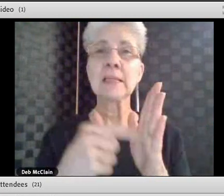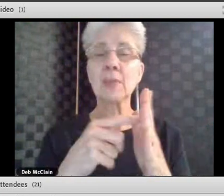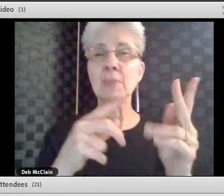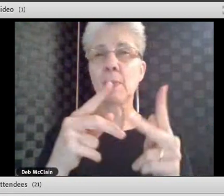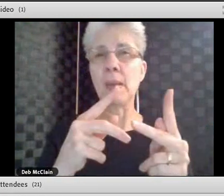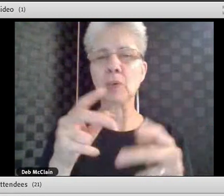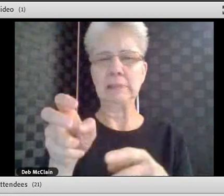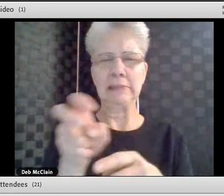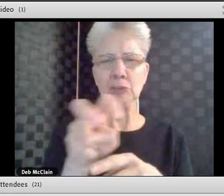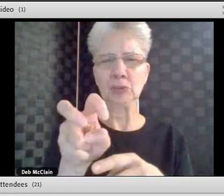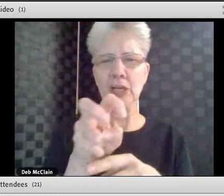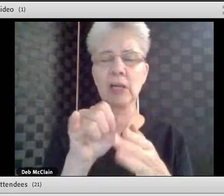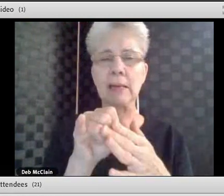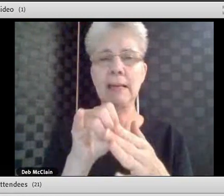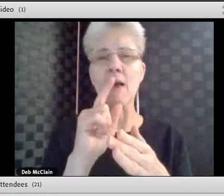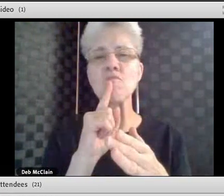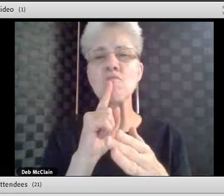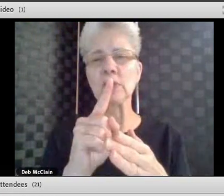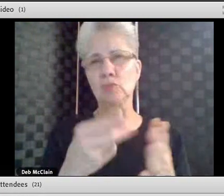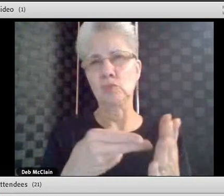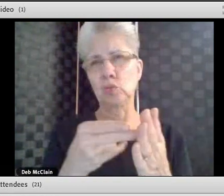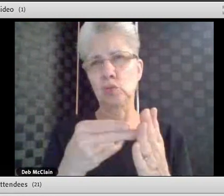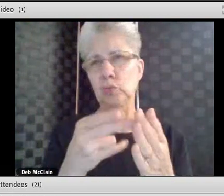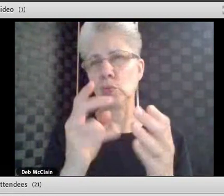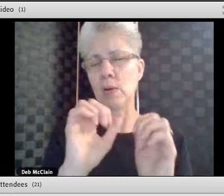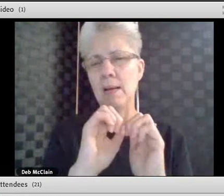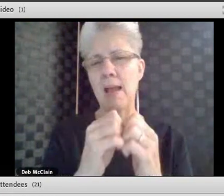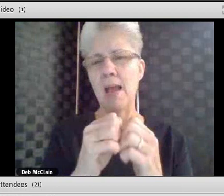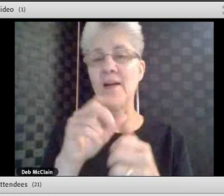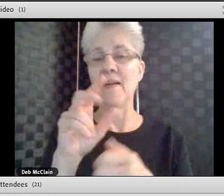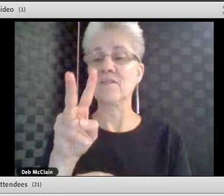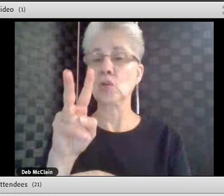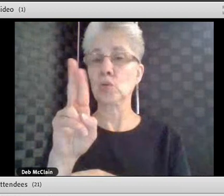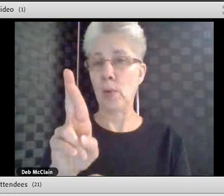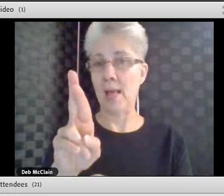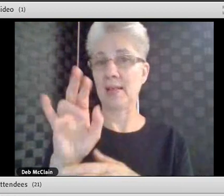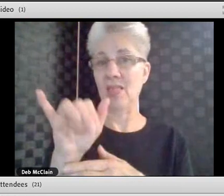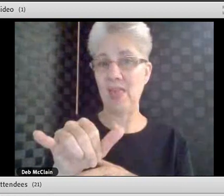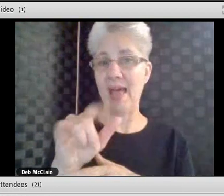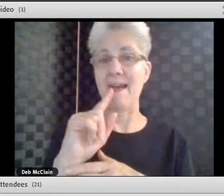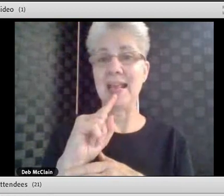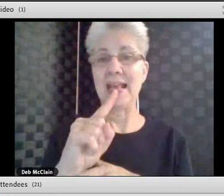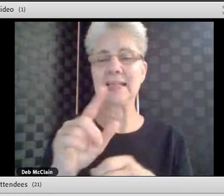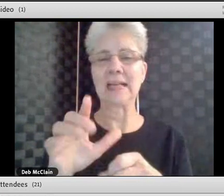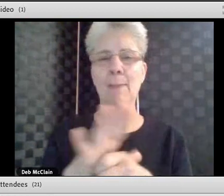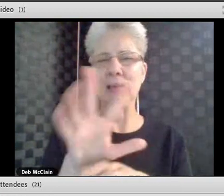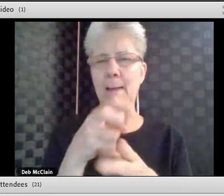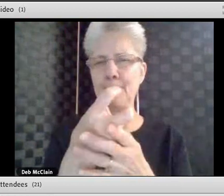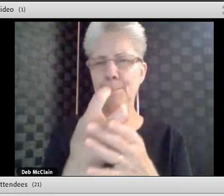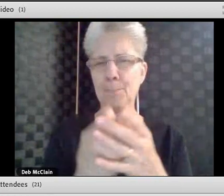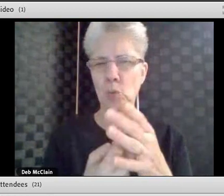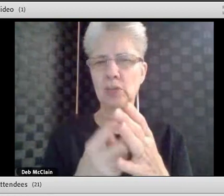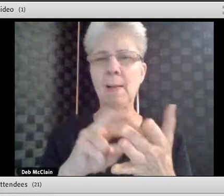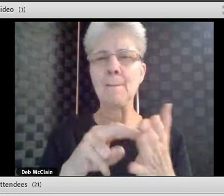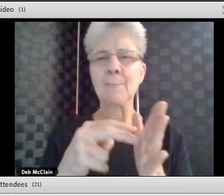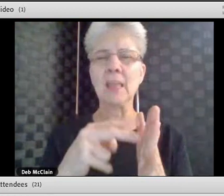and it's not necessarily the case, so virtual reality is kind of a complete immersion, so think about putting on goggles